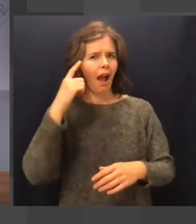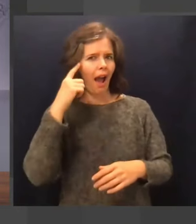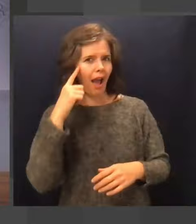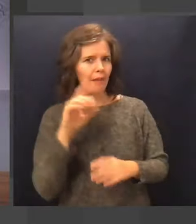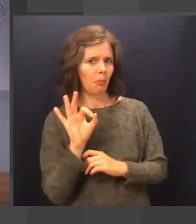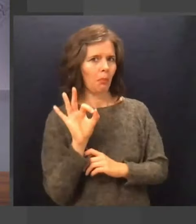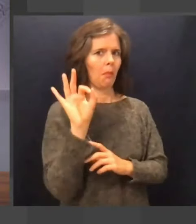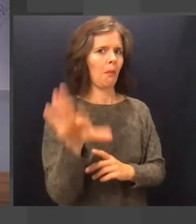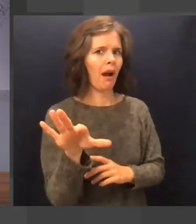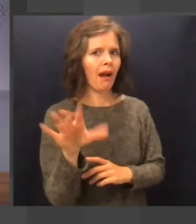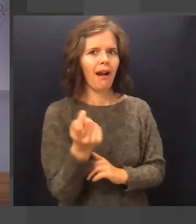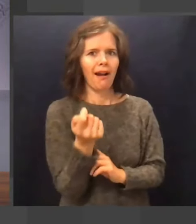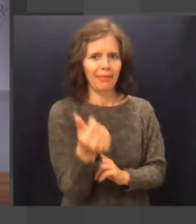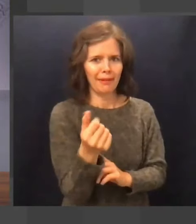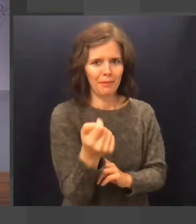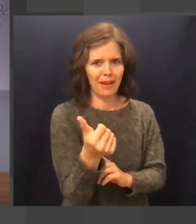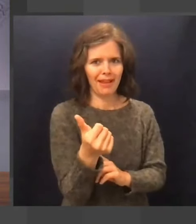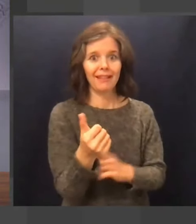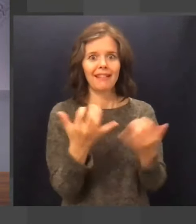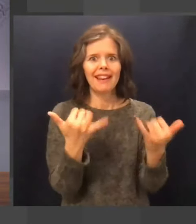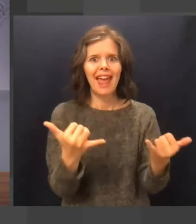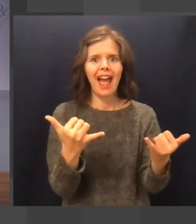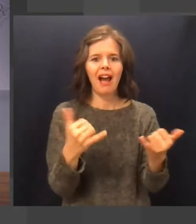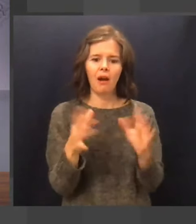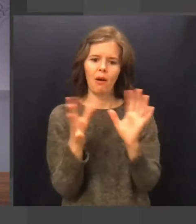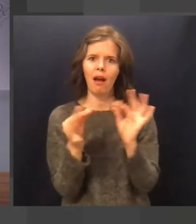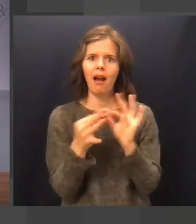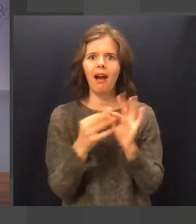WHAT YOUR VOTE IS BRINGING TO